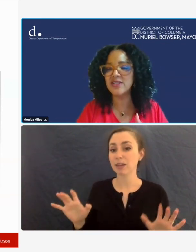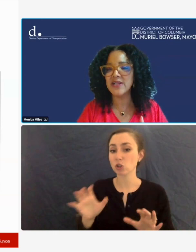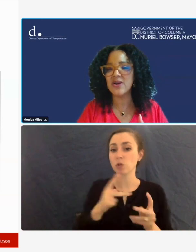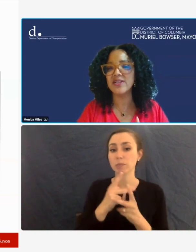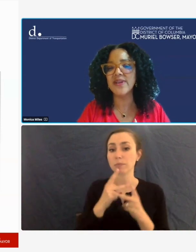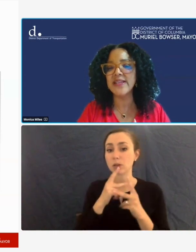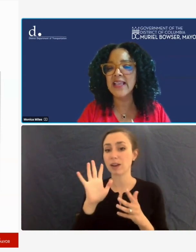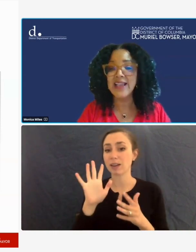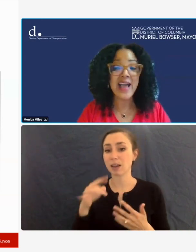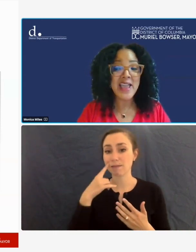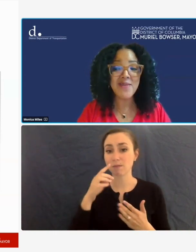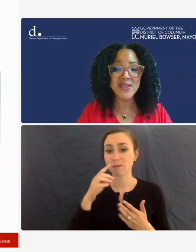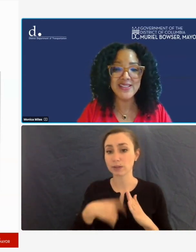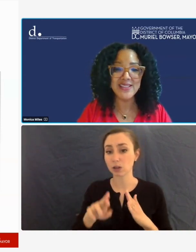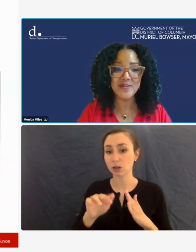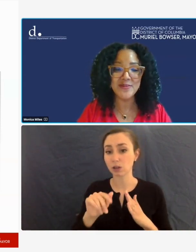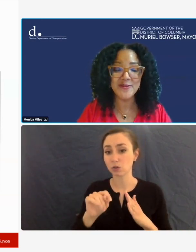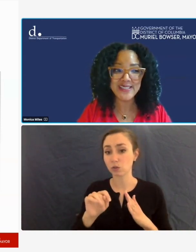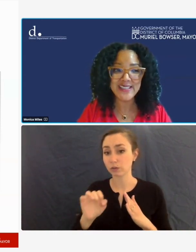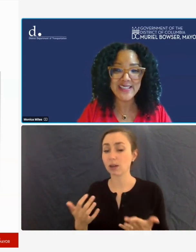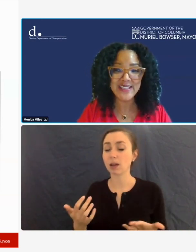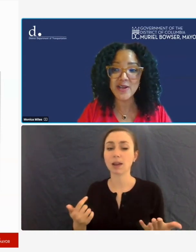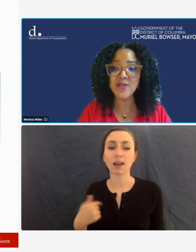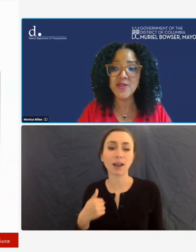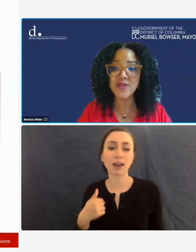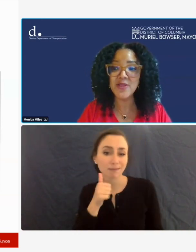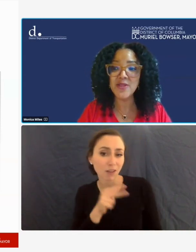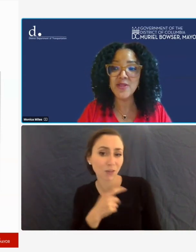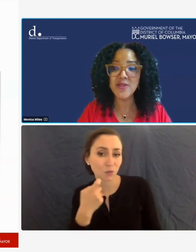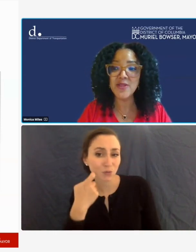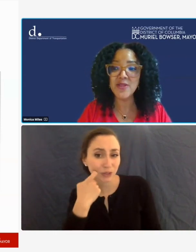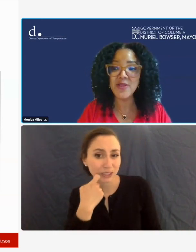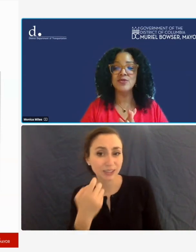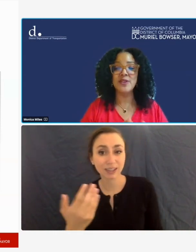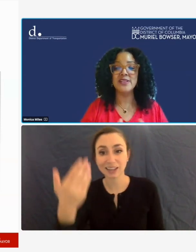cost rates i haven't looked at them recently i know that that they are catherine's group is